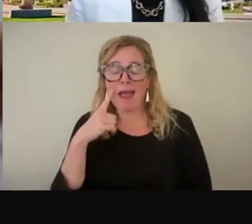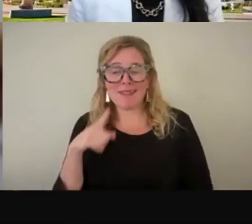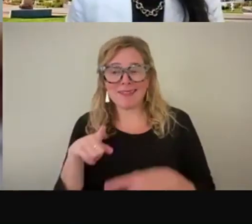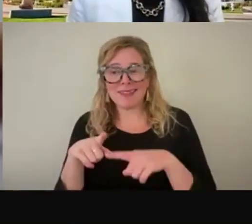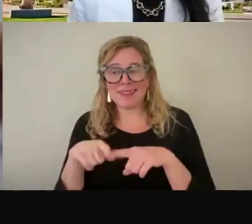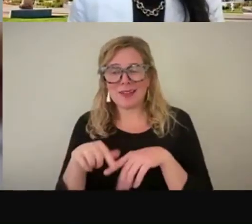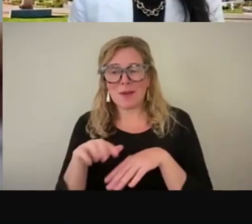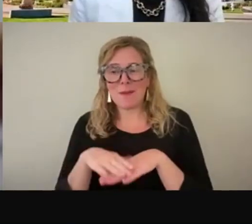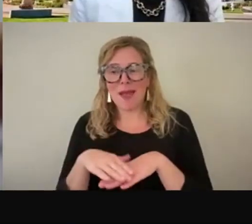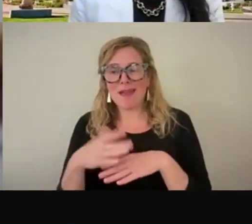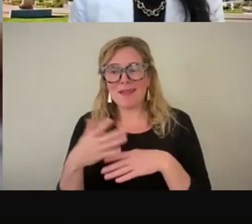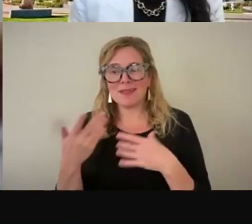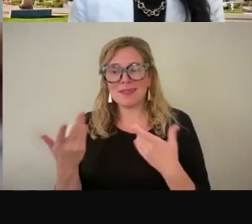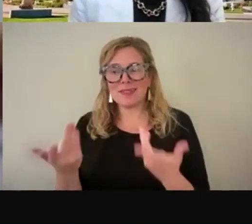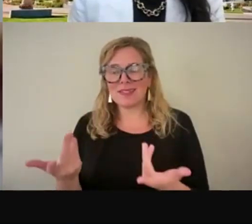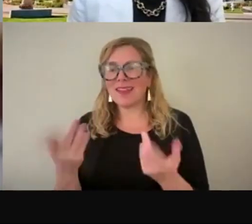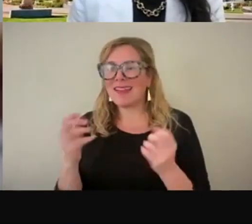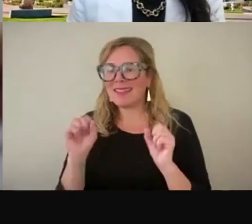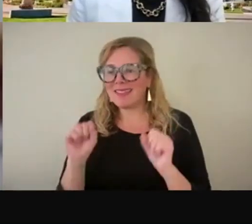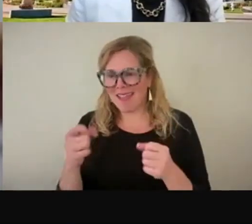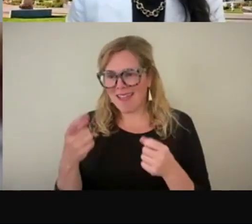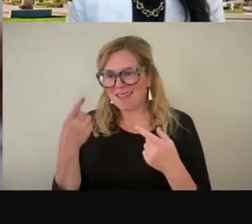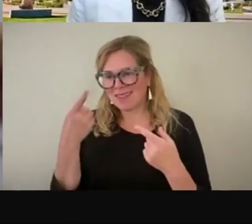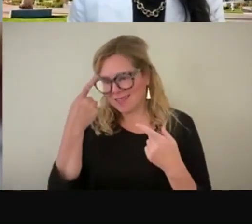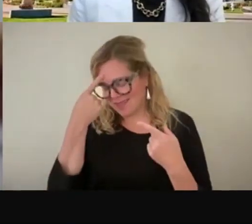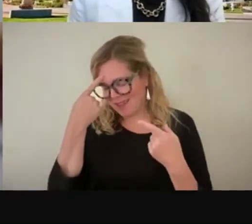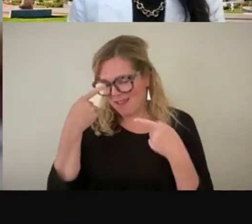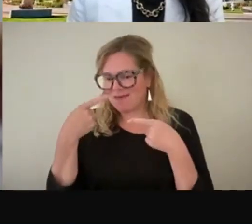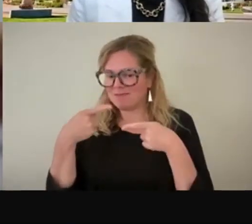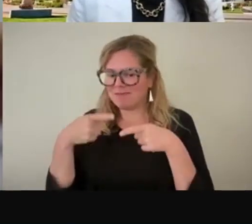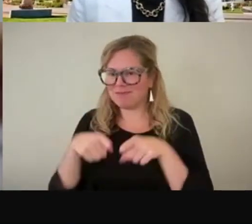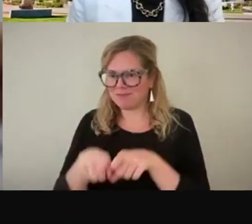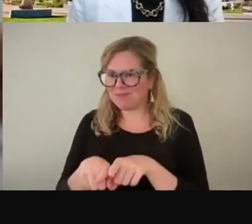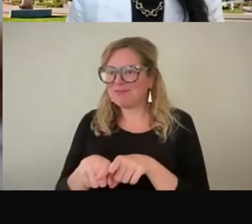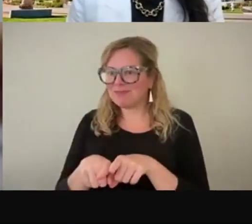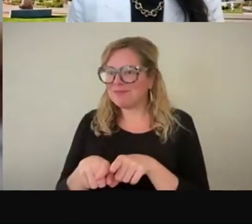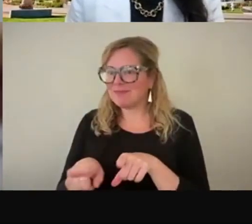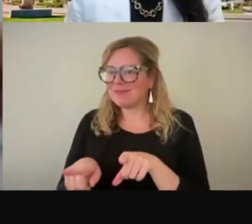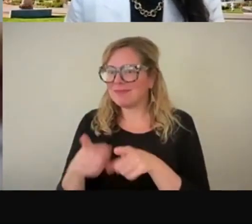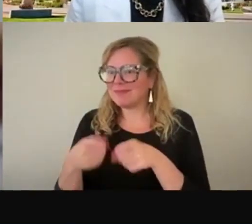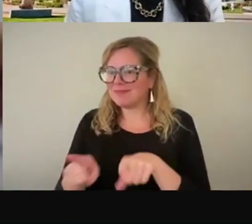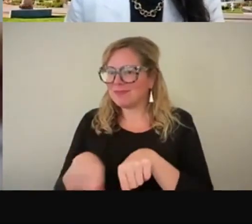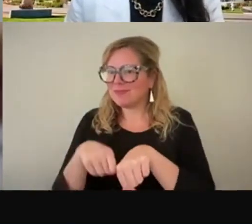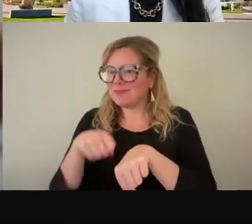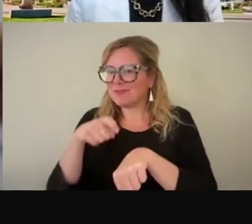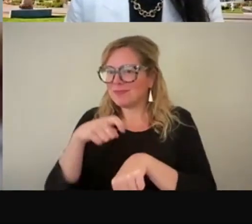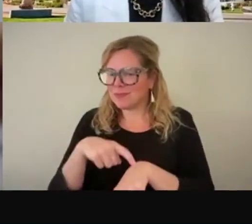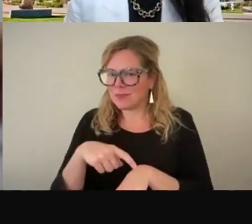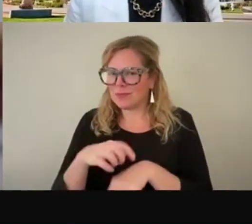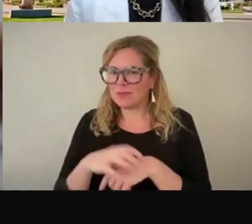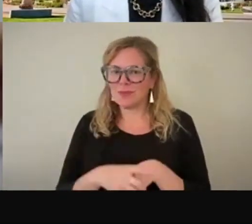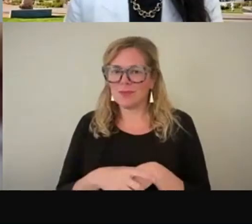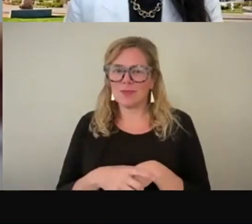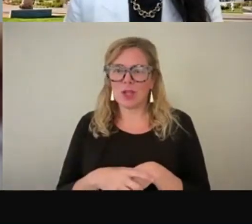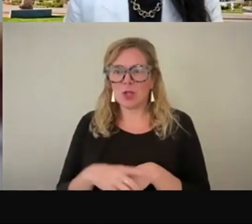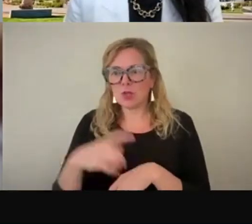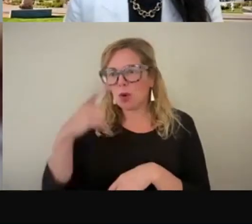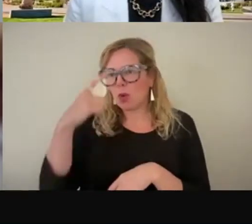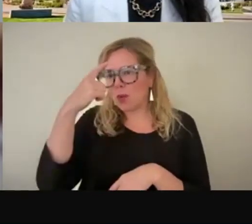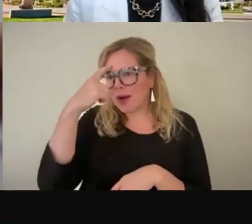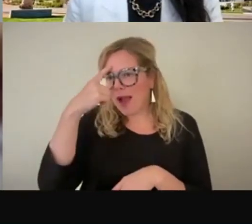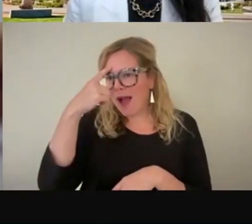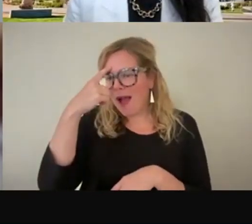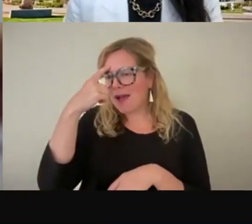changes and cognitive changes that are responsive to interventions and also can increase the risk,